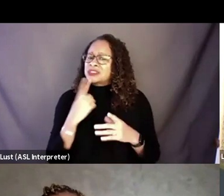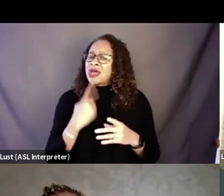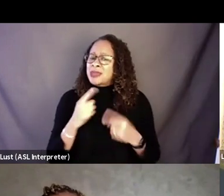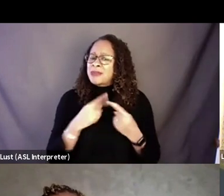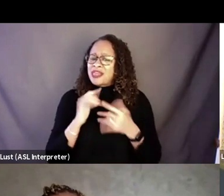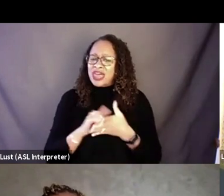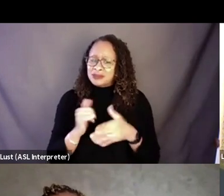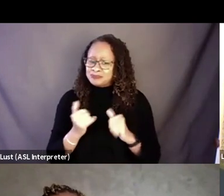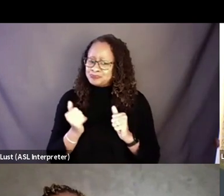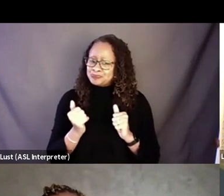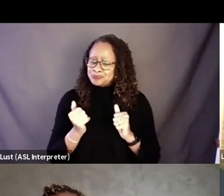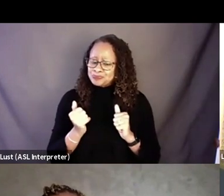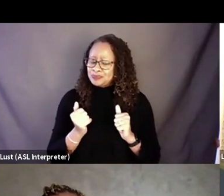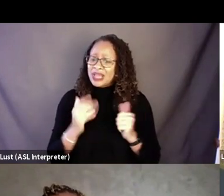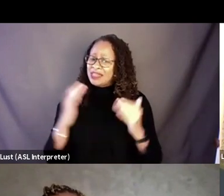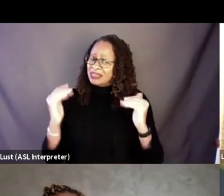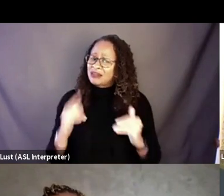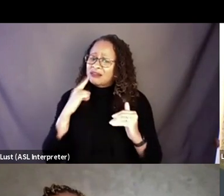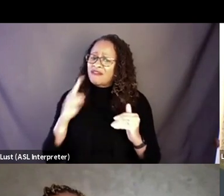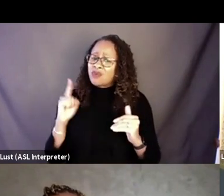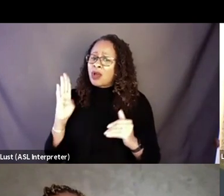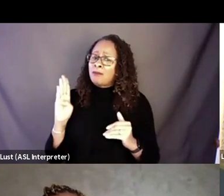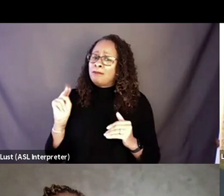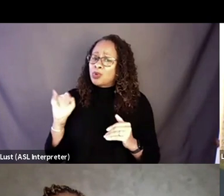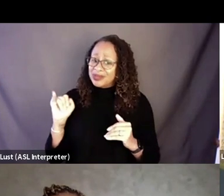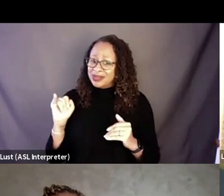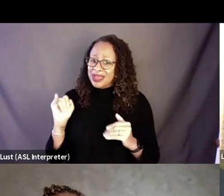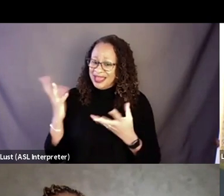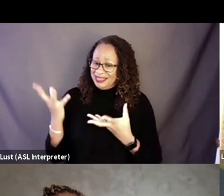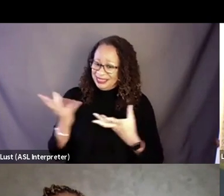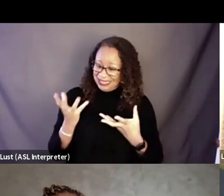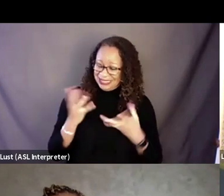like these tactics, where do they come from